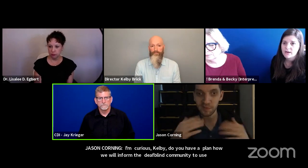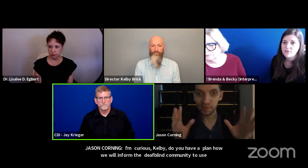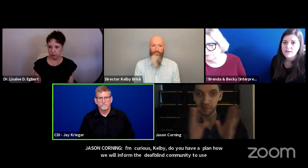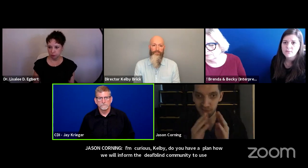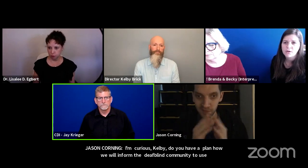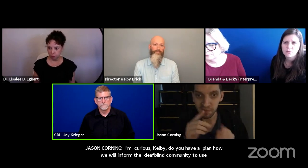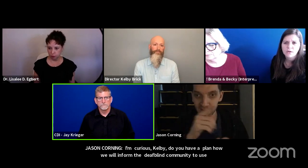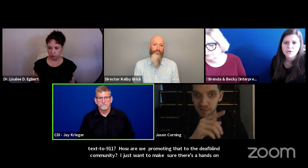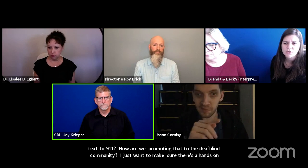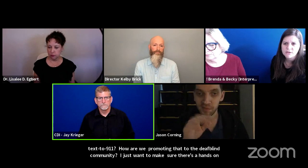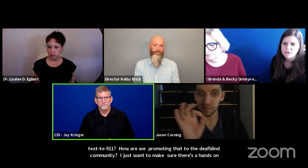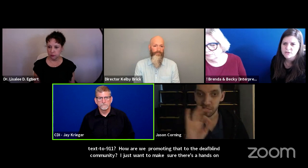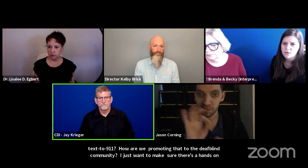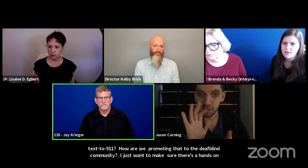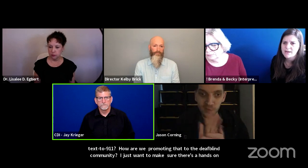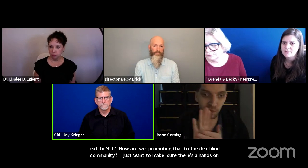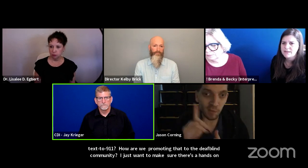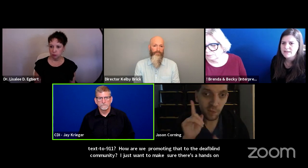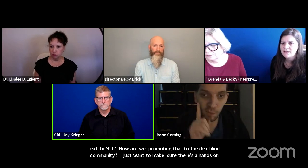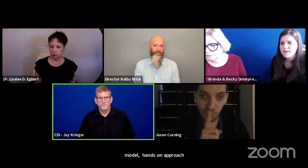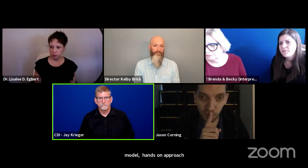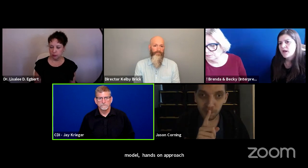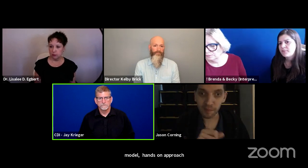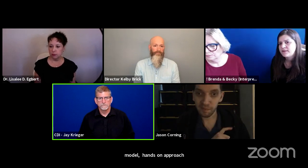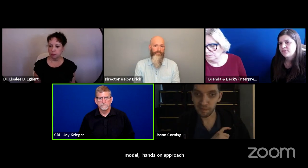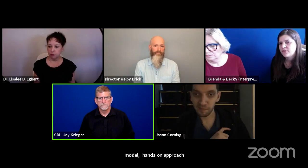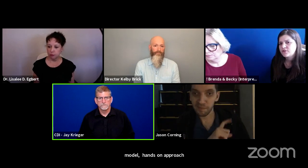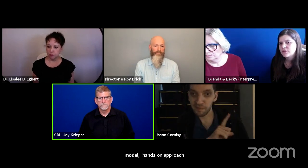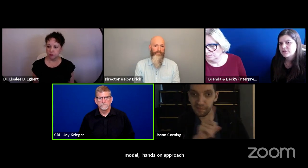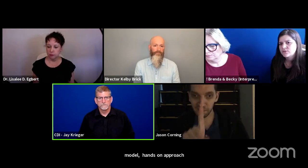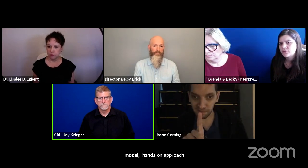I remember one or two years ago, we had a meeting up at the Frederick school for the